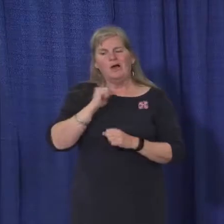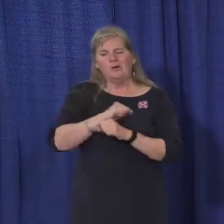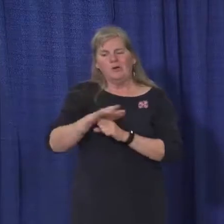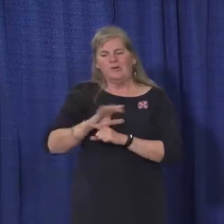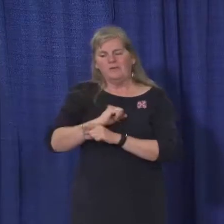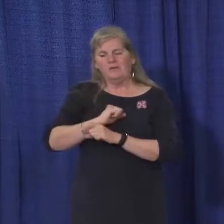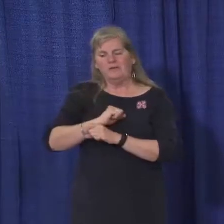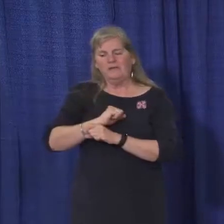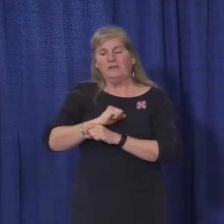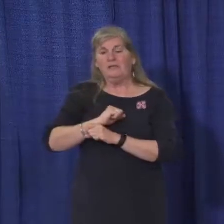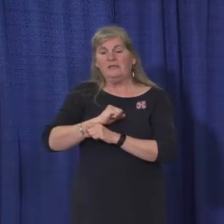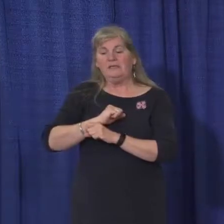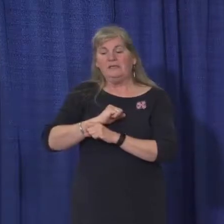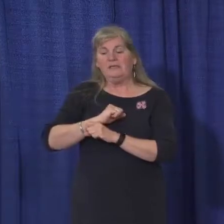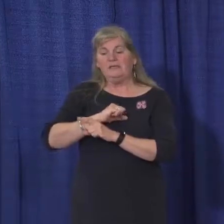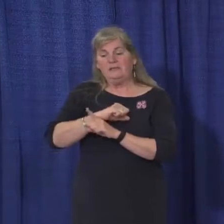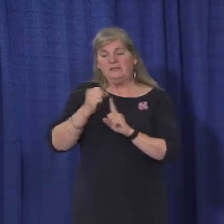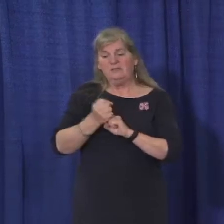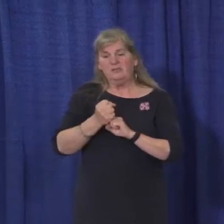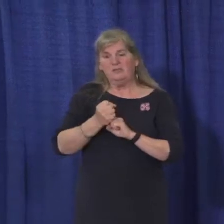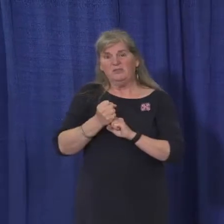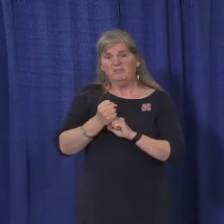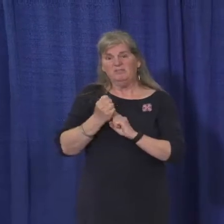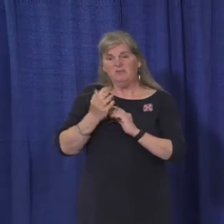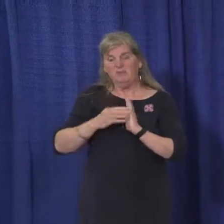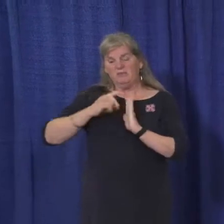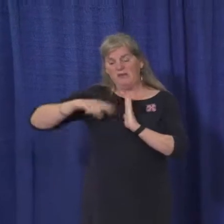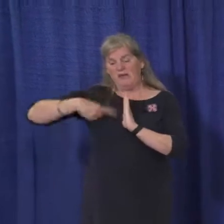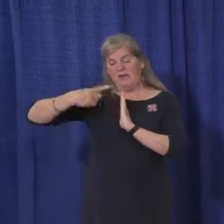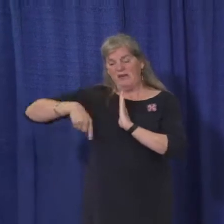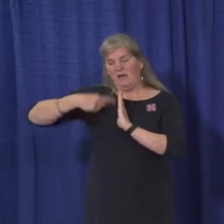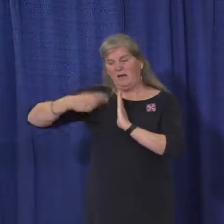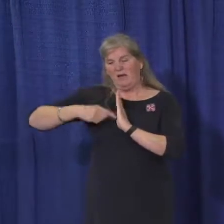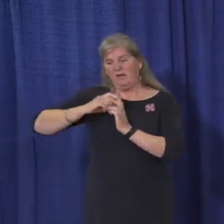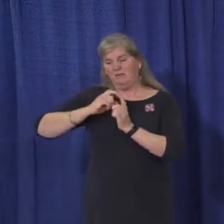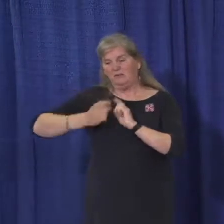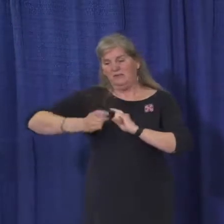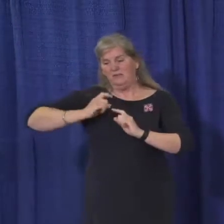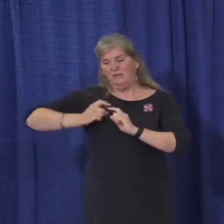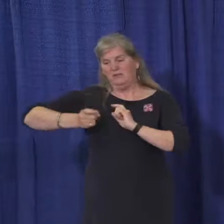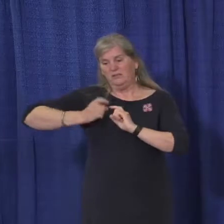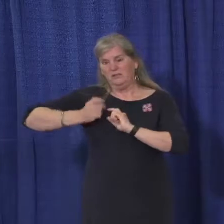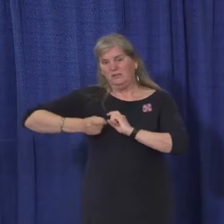continues to change by the hour as for cases associated with the